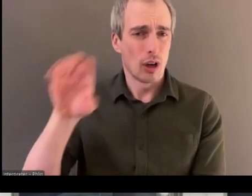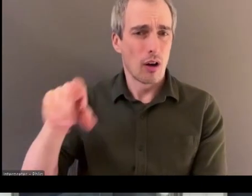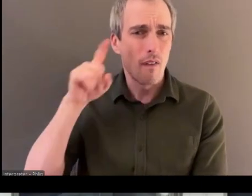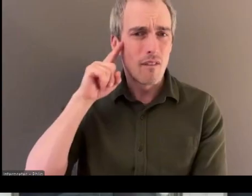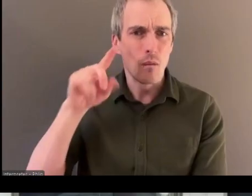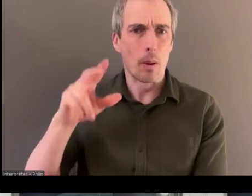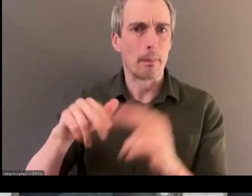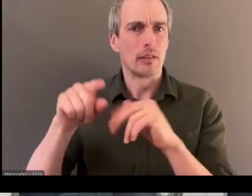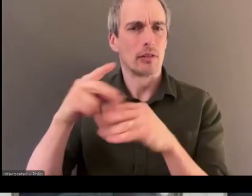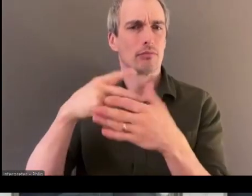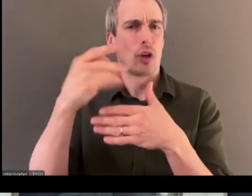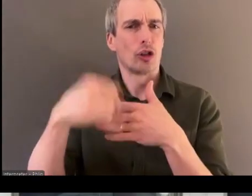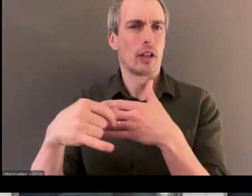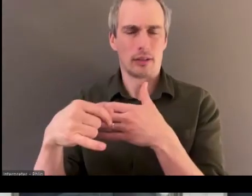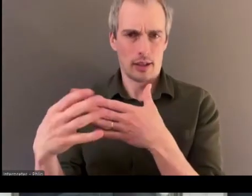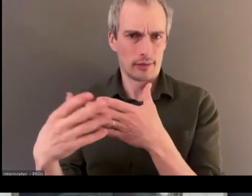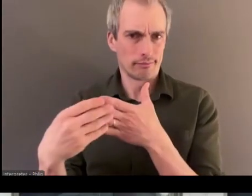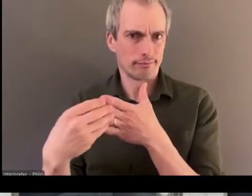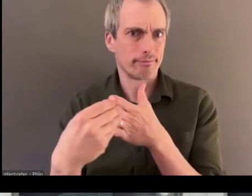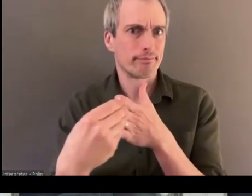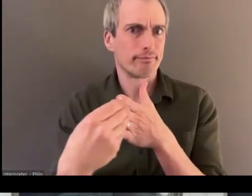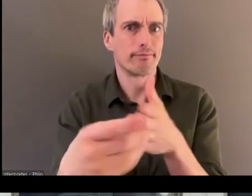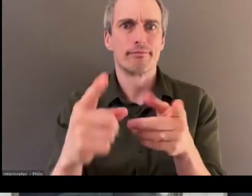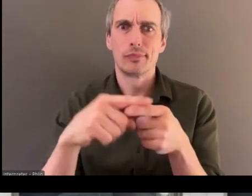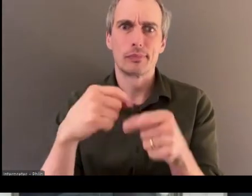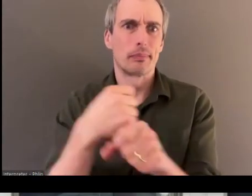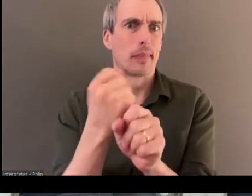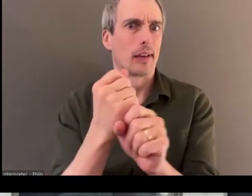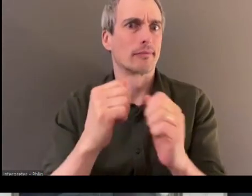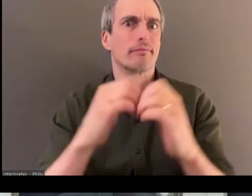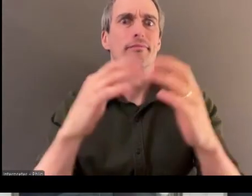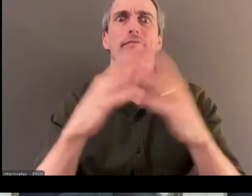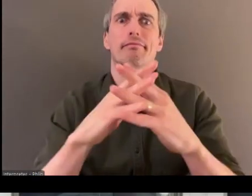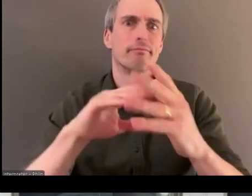To be presenting this project that we've been working on for several months.